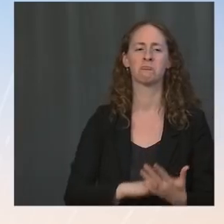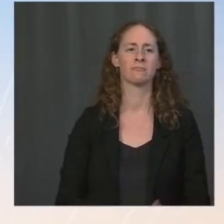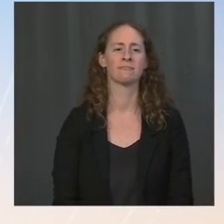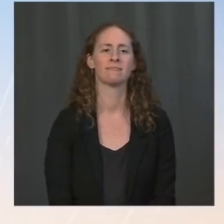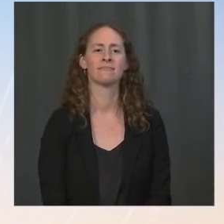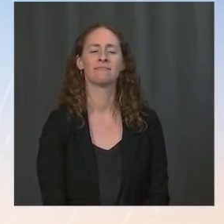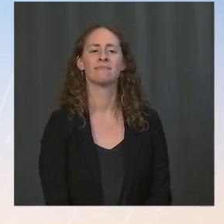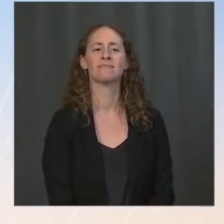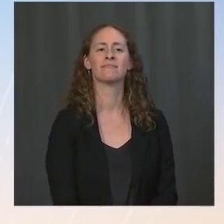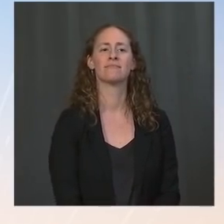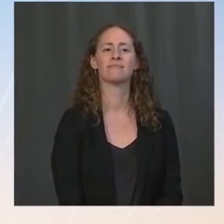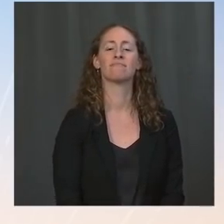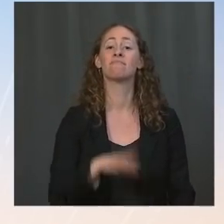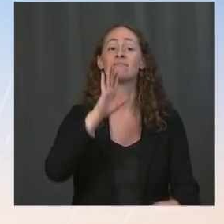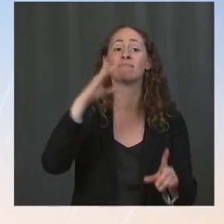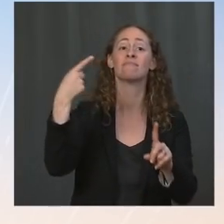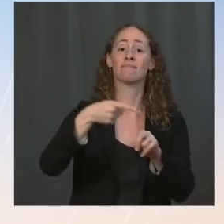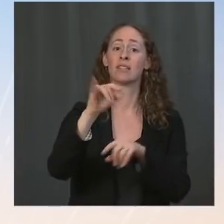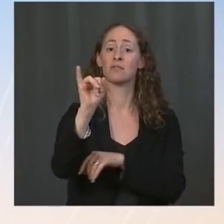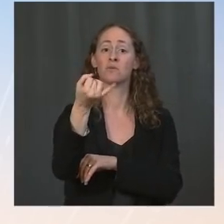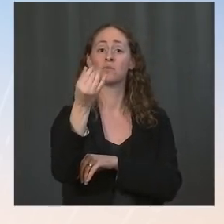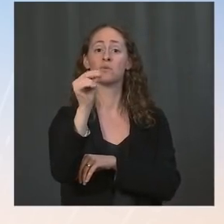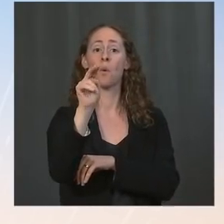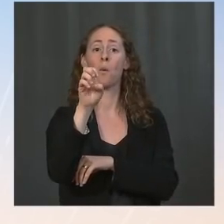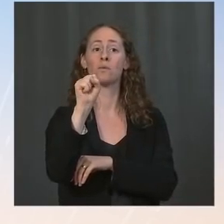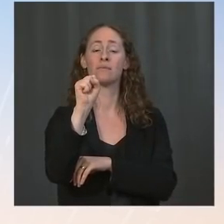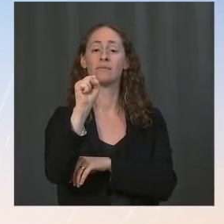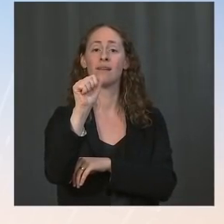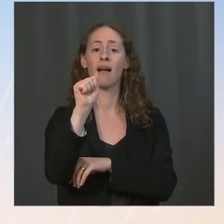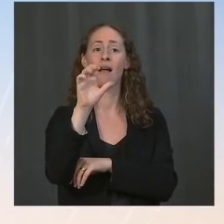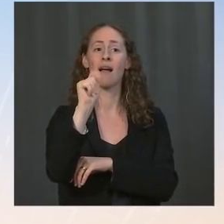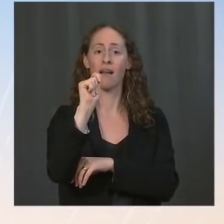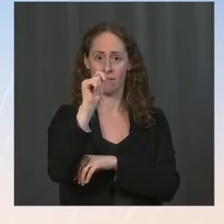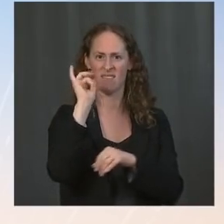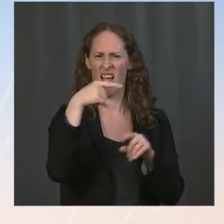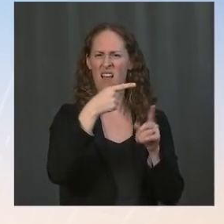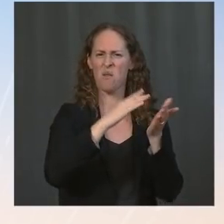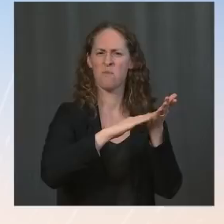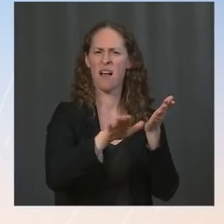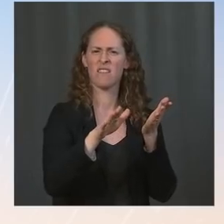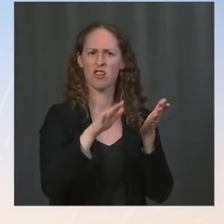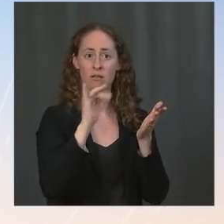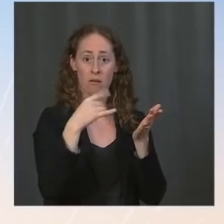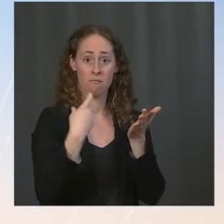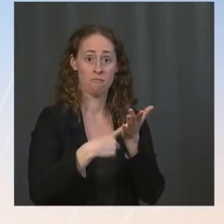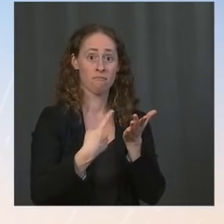which we talked quite a bit about just a few weeks ago, there are a range of tools at our disposal that the federal government